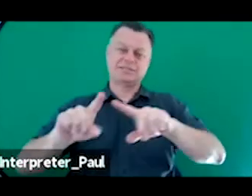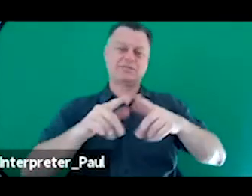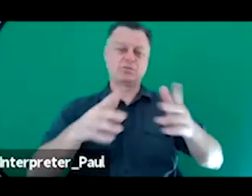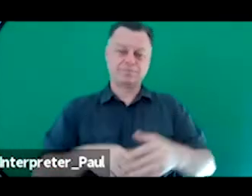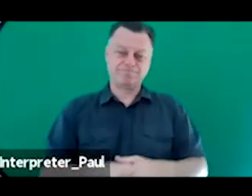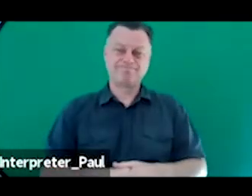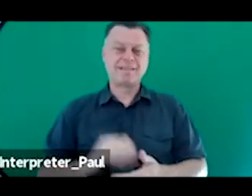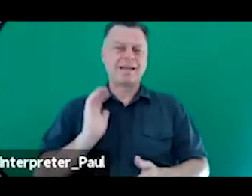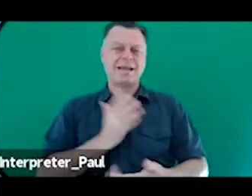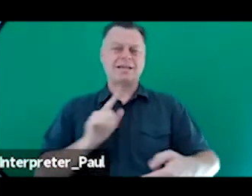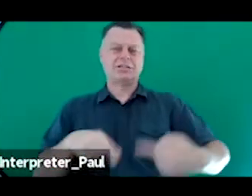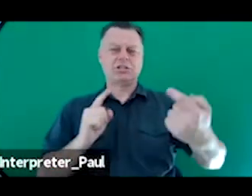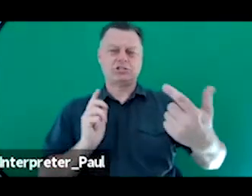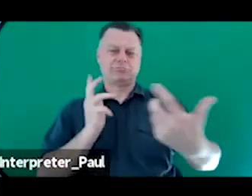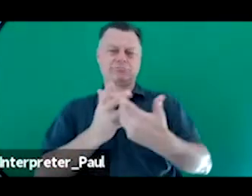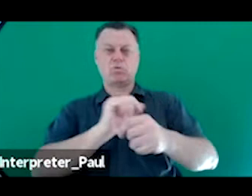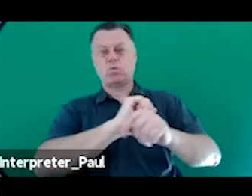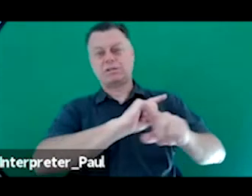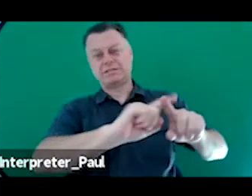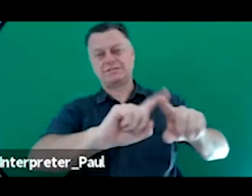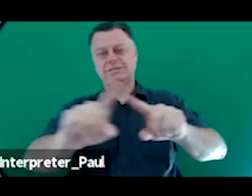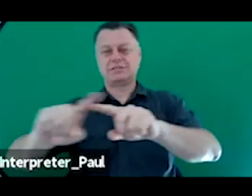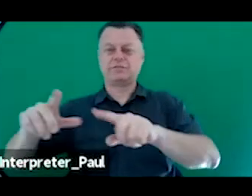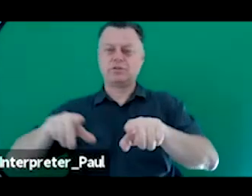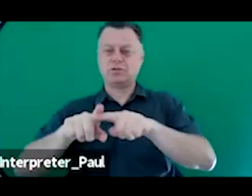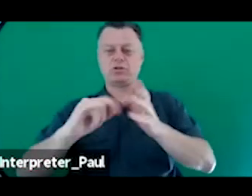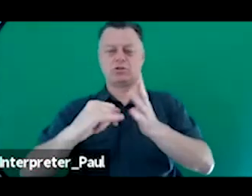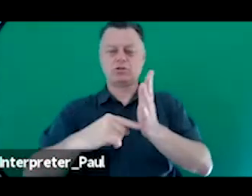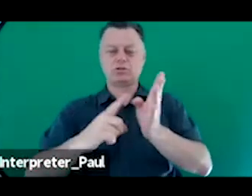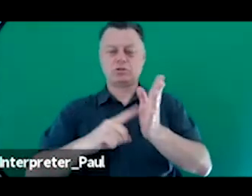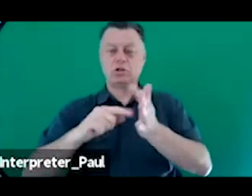challenge is to accommodate all of these different learning styles to benefit society as a whole.”